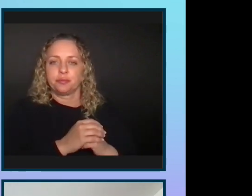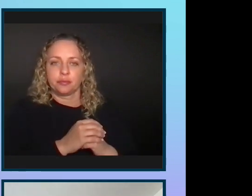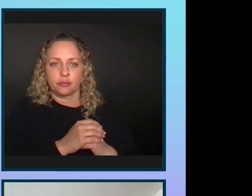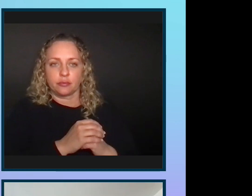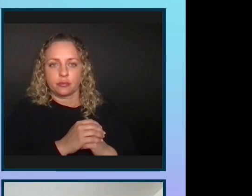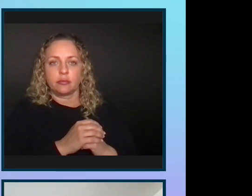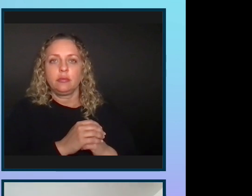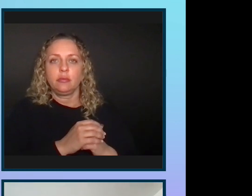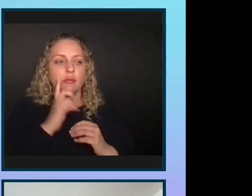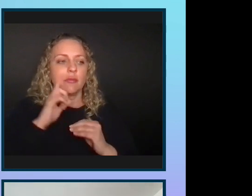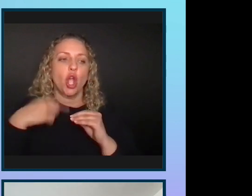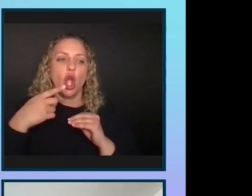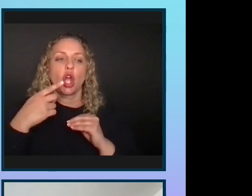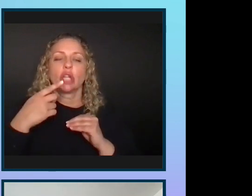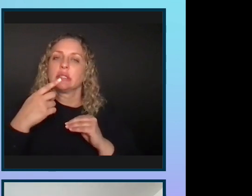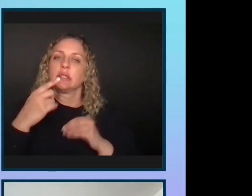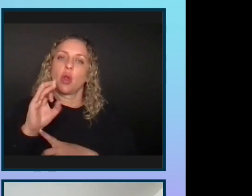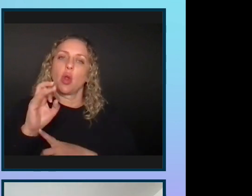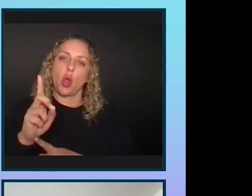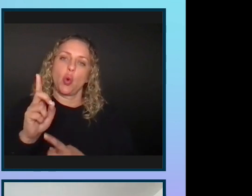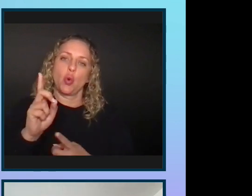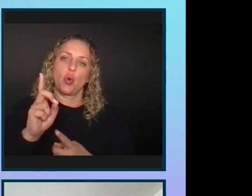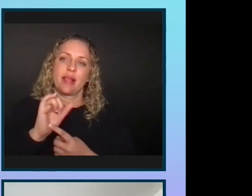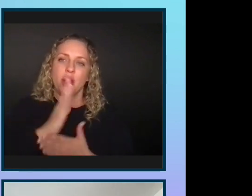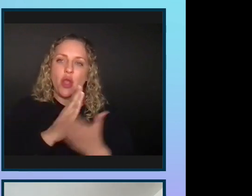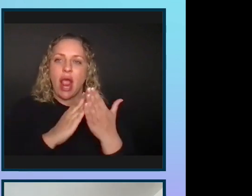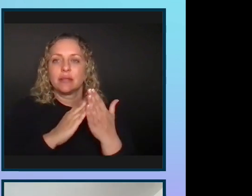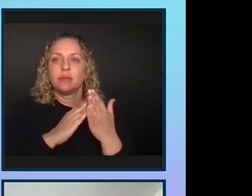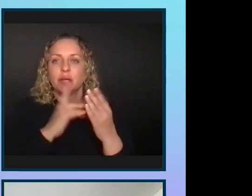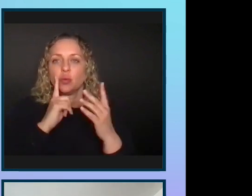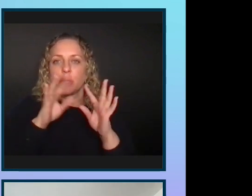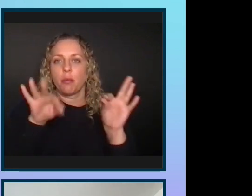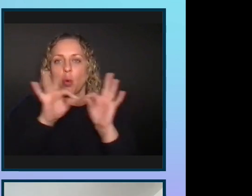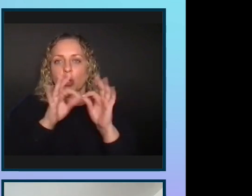Cognitive load. So cognitive load is another aspect that's really important to consider when we are designing